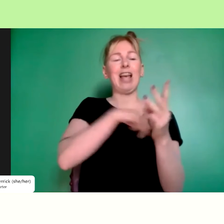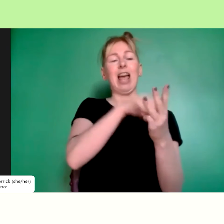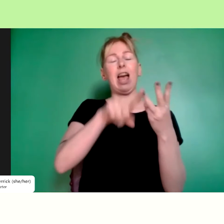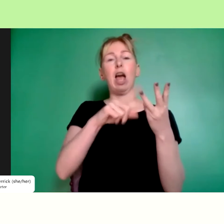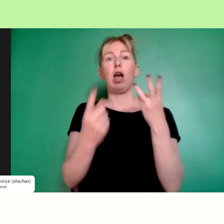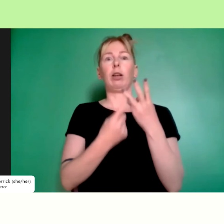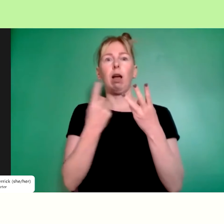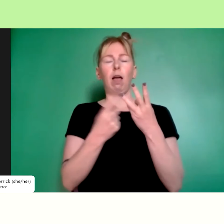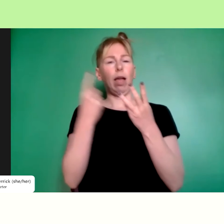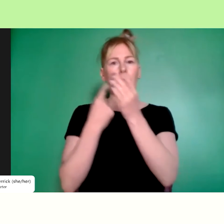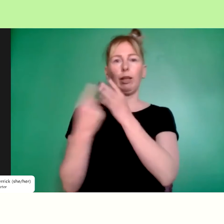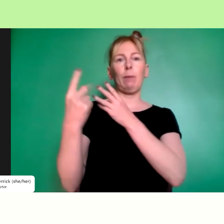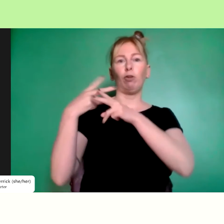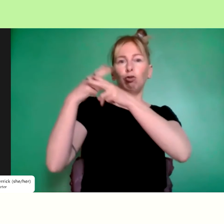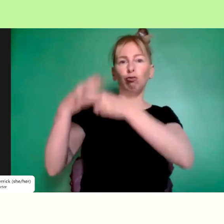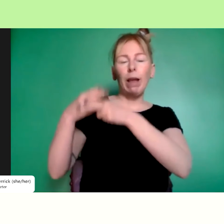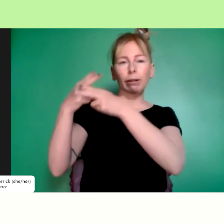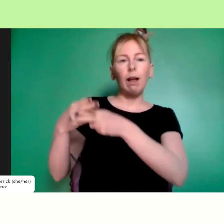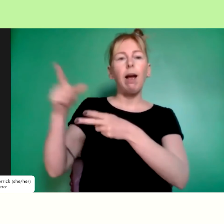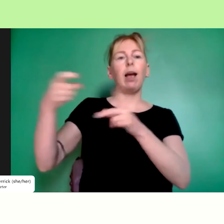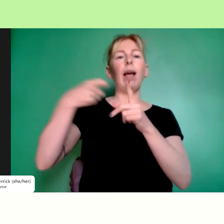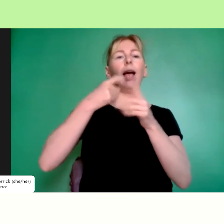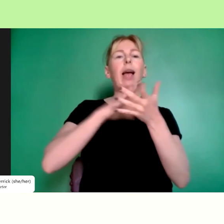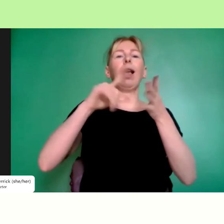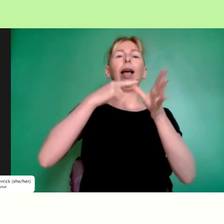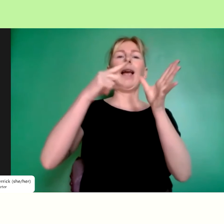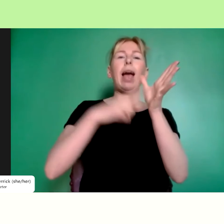of the Liverpool Biennial, Khanyisile Mbongwa.